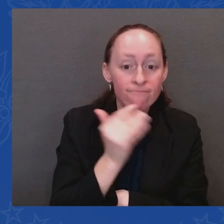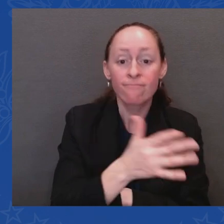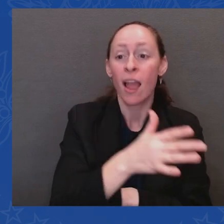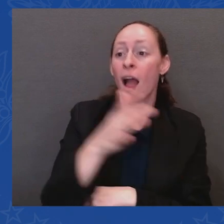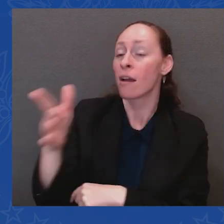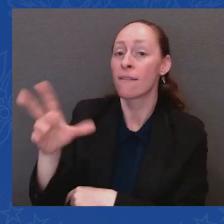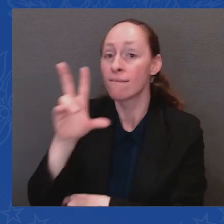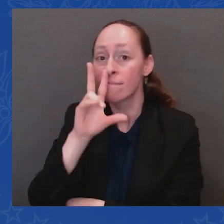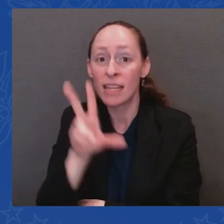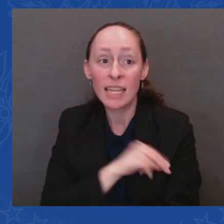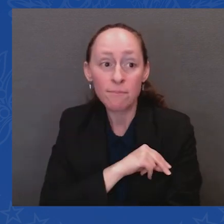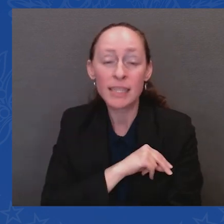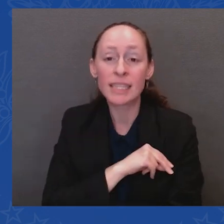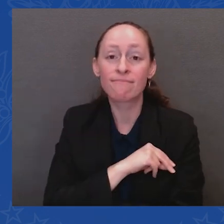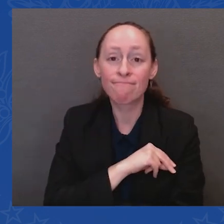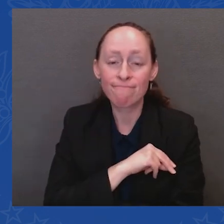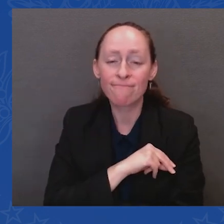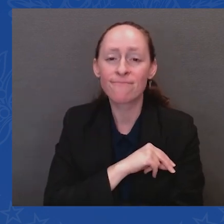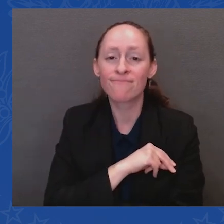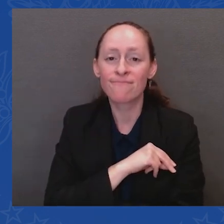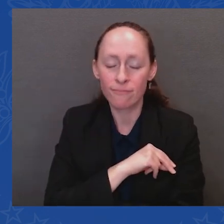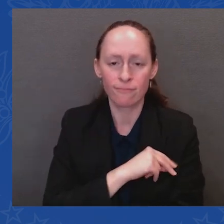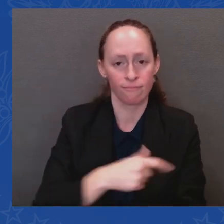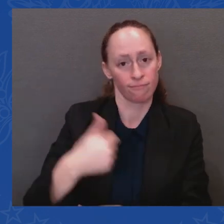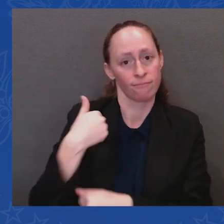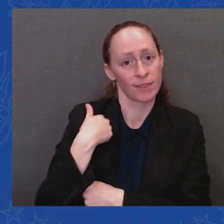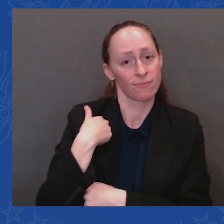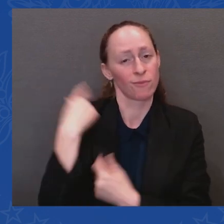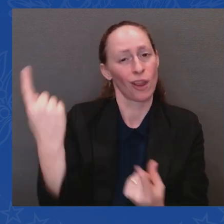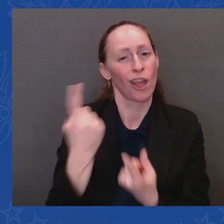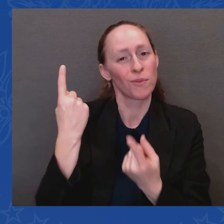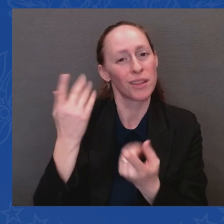And they were there when darkness came to our shores,